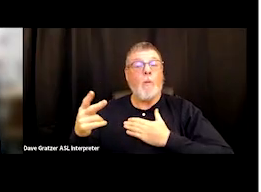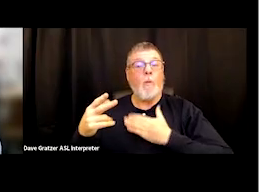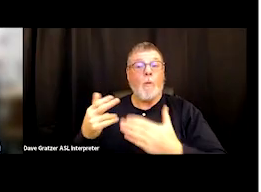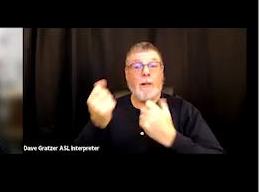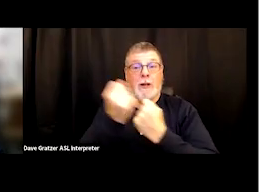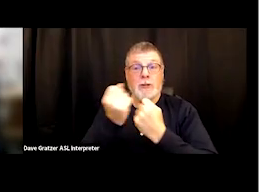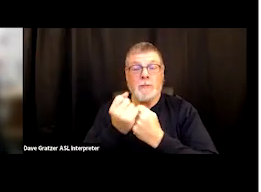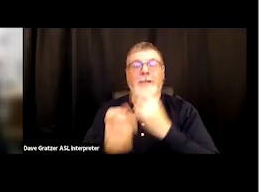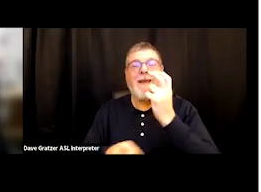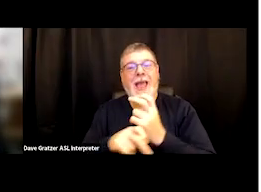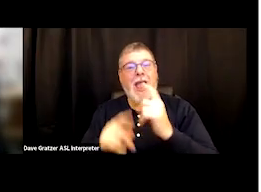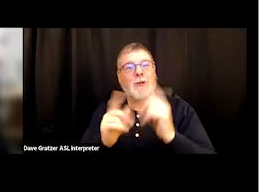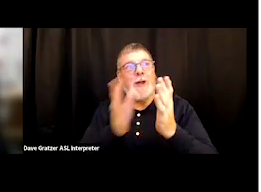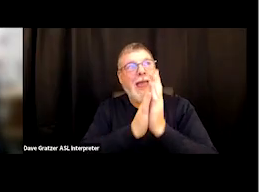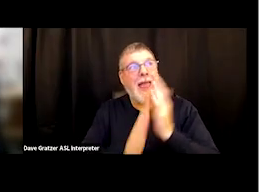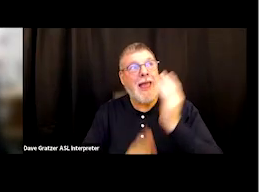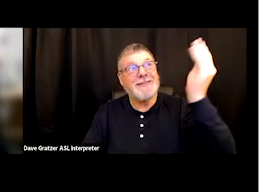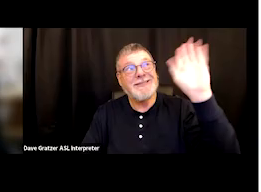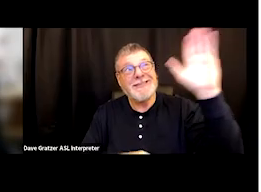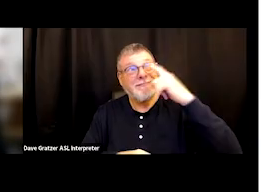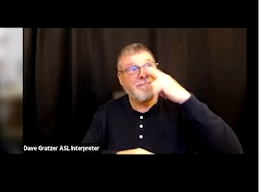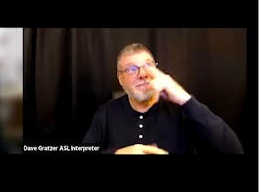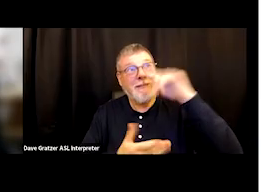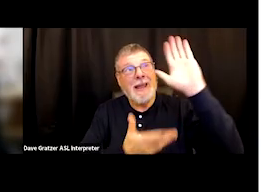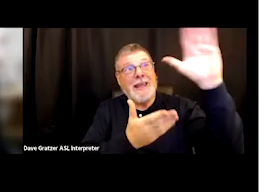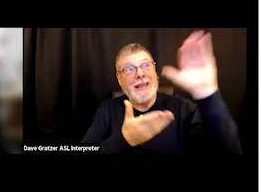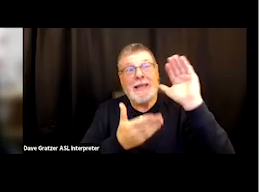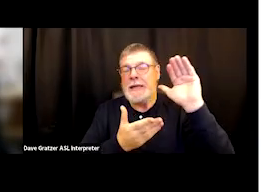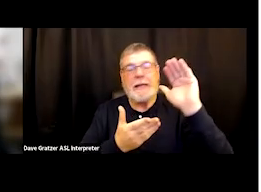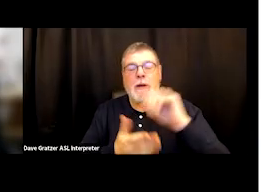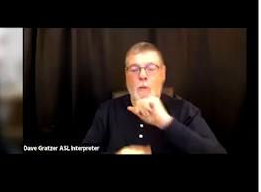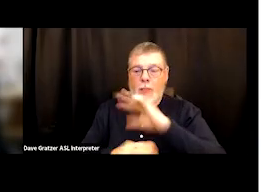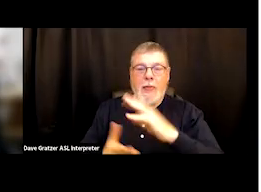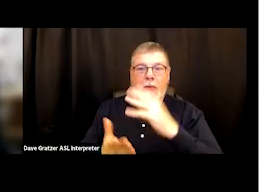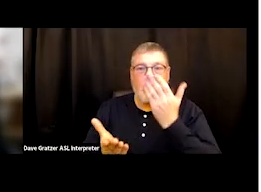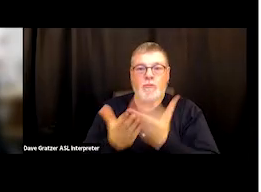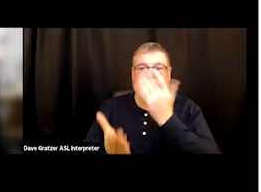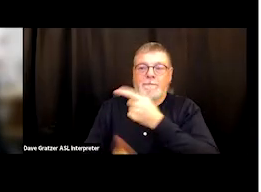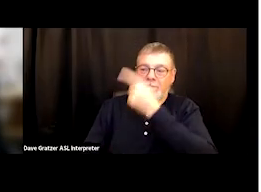It's hard to ask for that funding without showing that this is something that works,